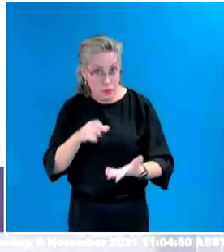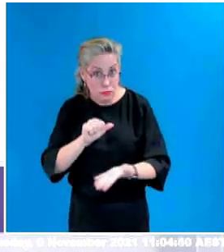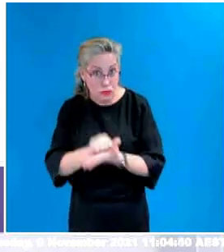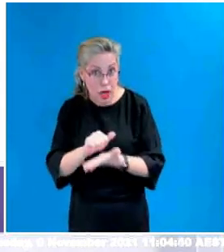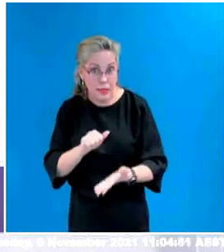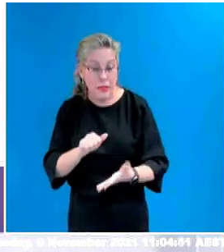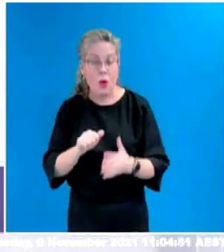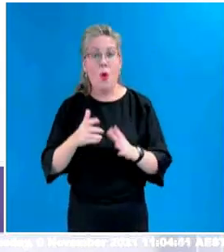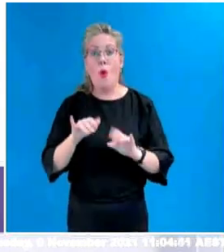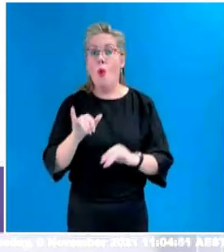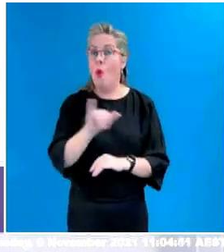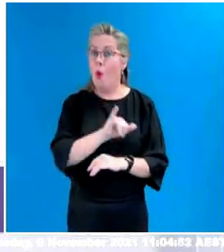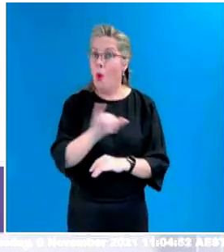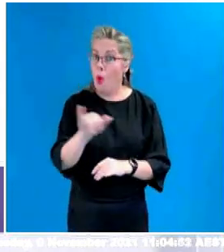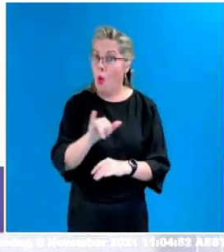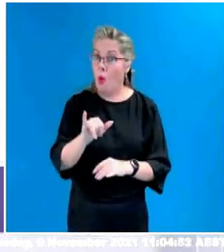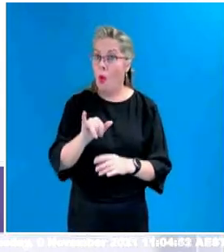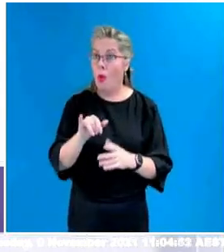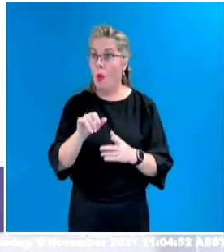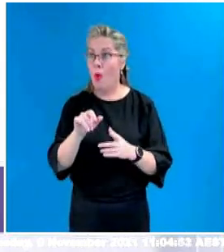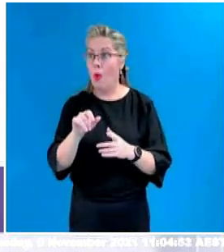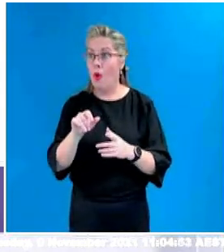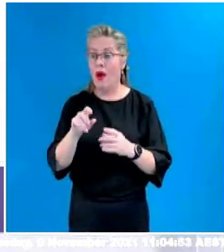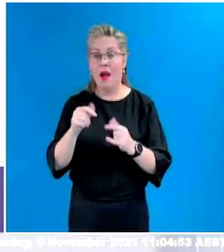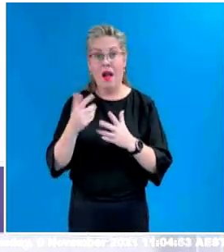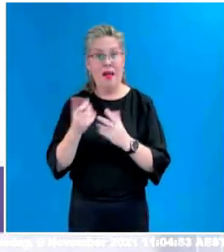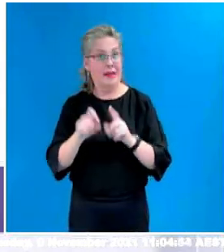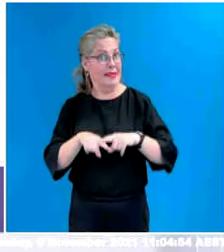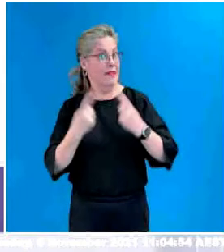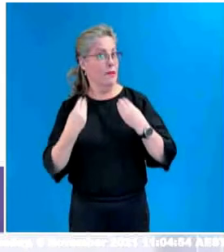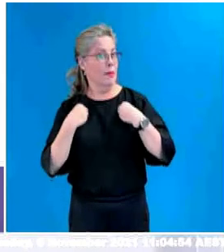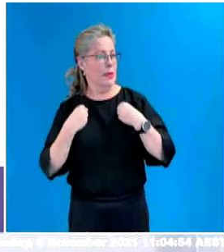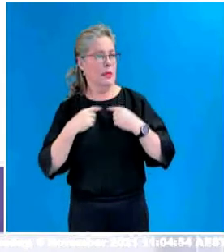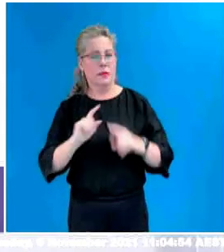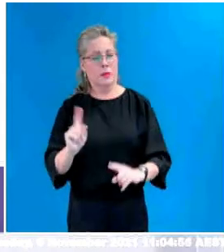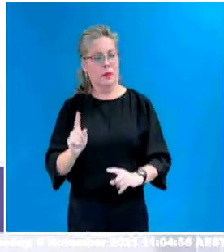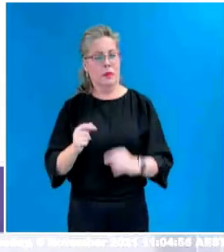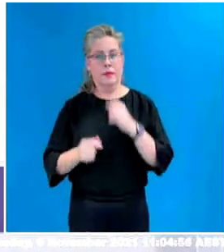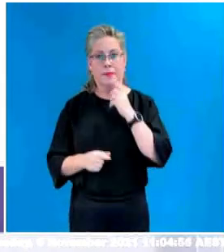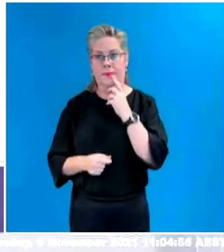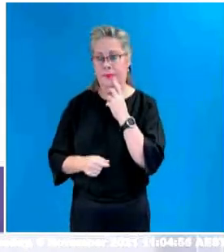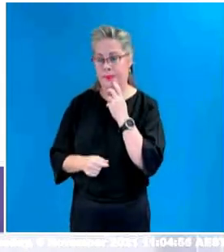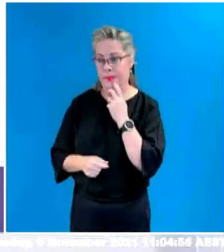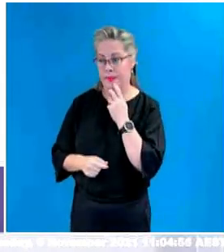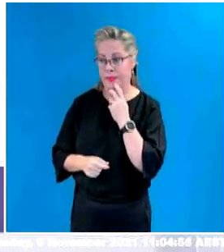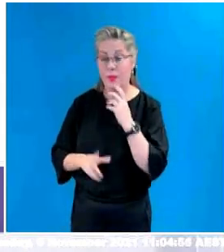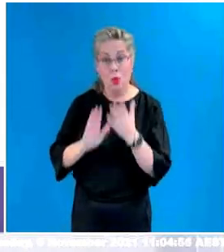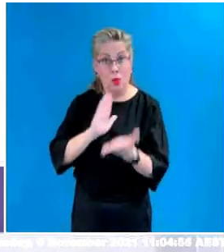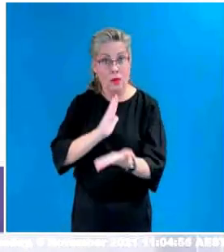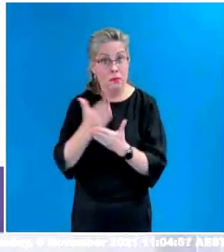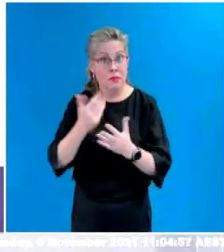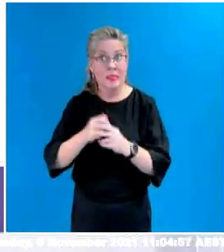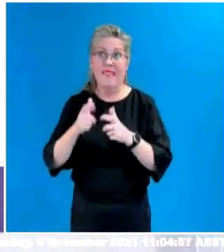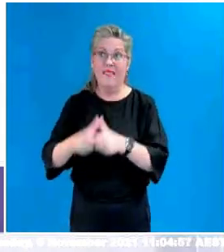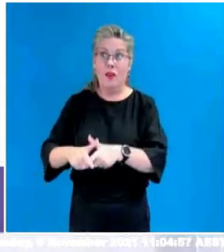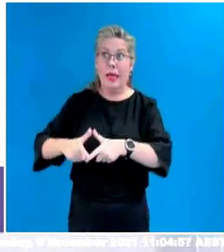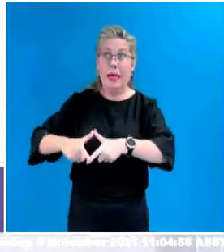Are the Guiding Principles applicable to those corporations? They are applicable to those corporations but it was a very